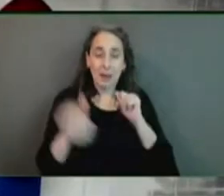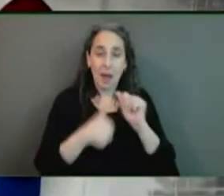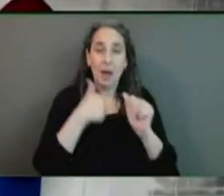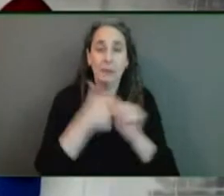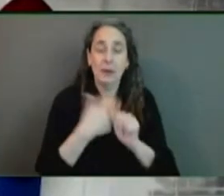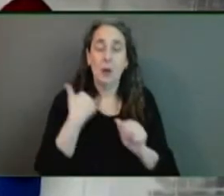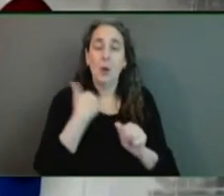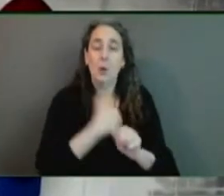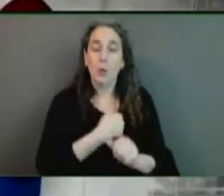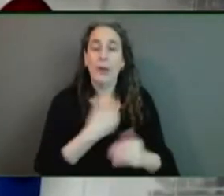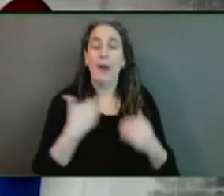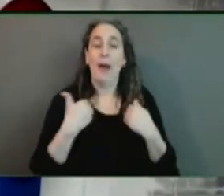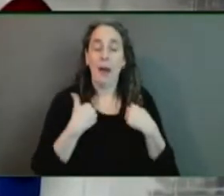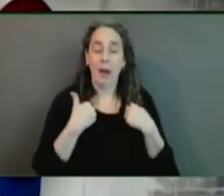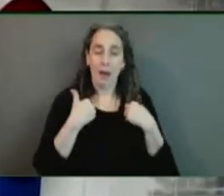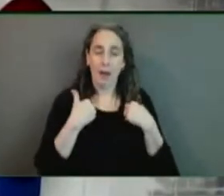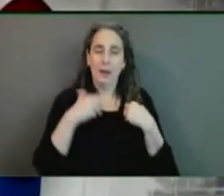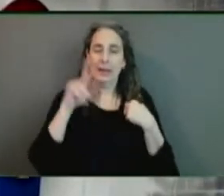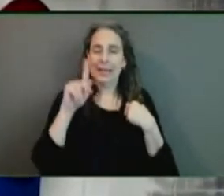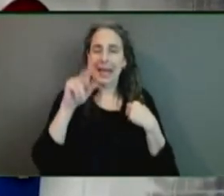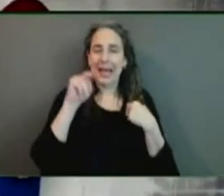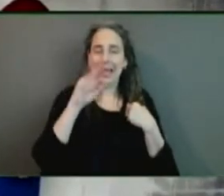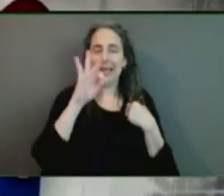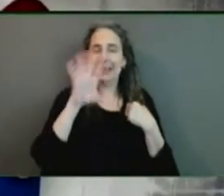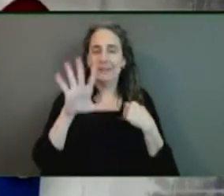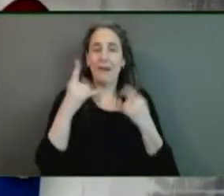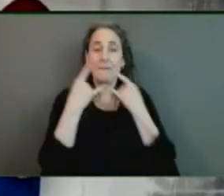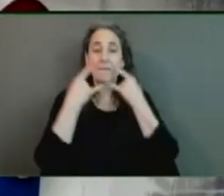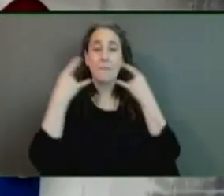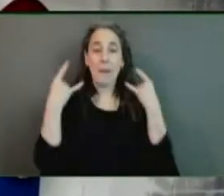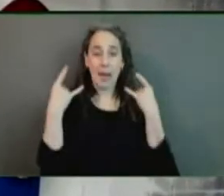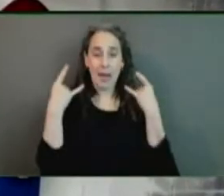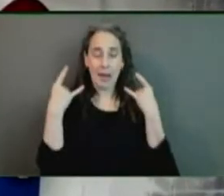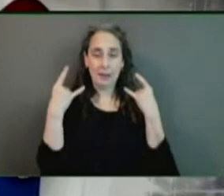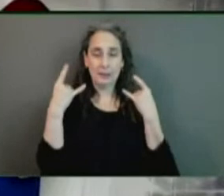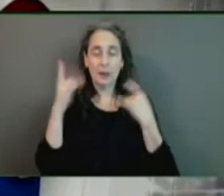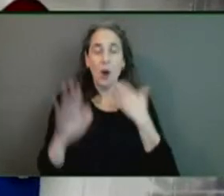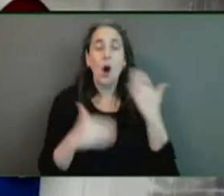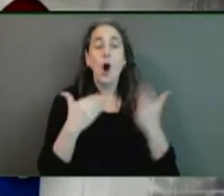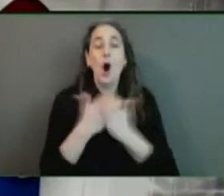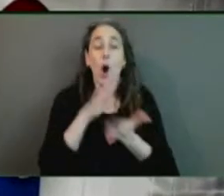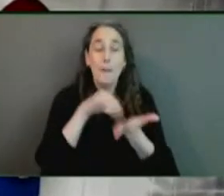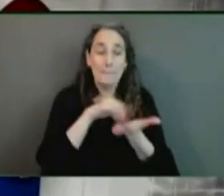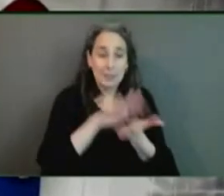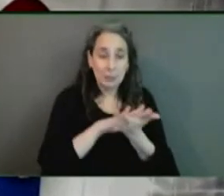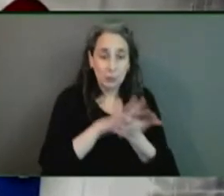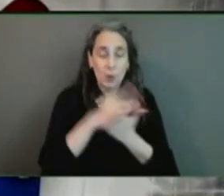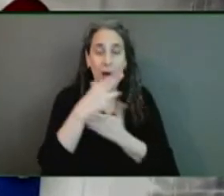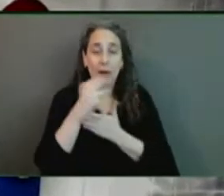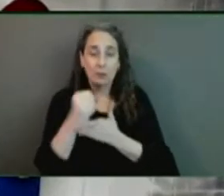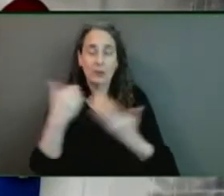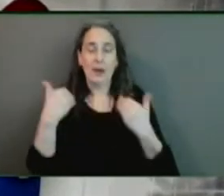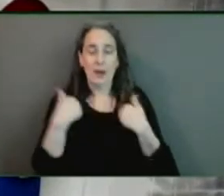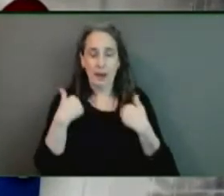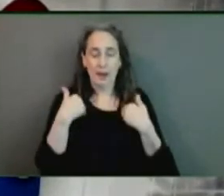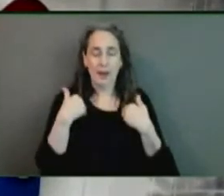them the masks andpdat we have, um the K n 95 masks, all